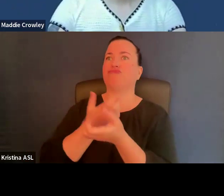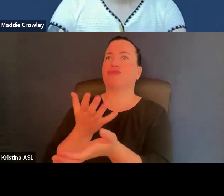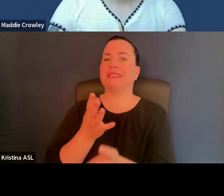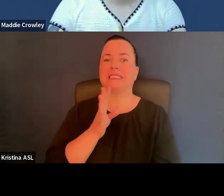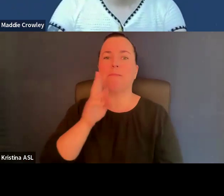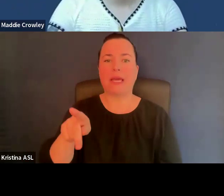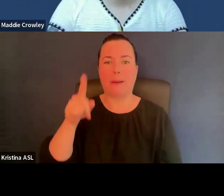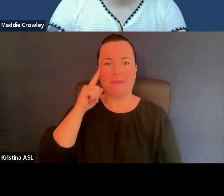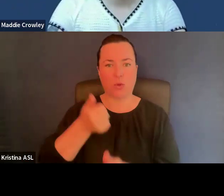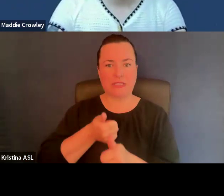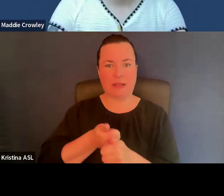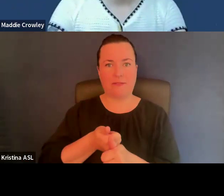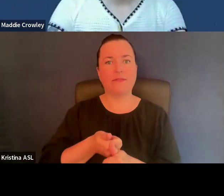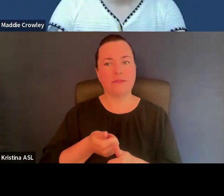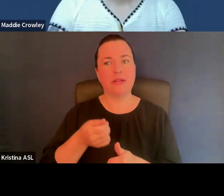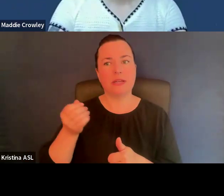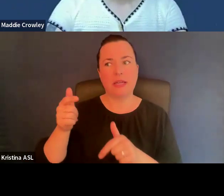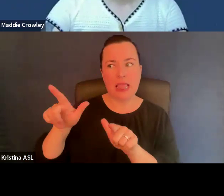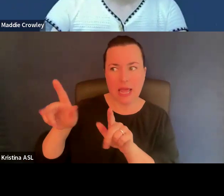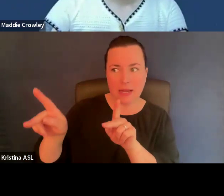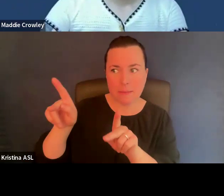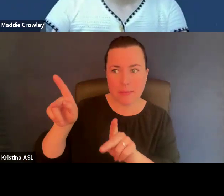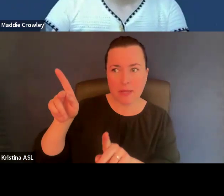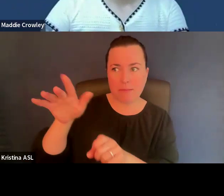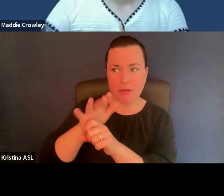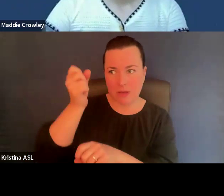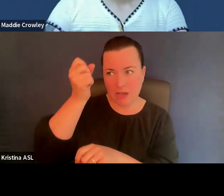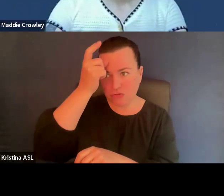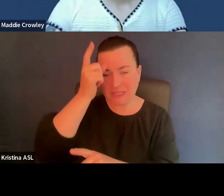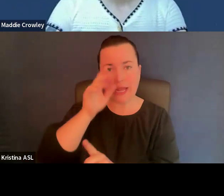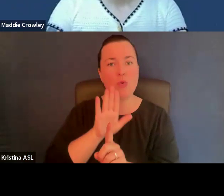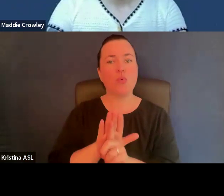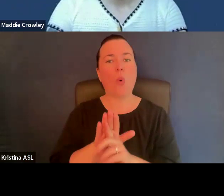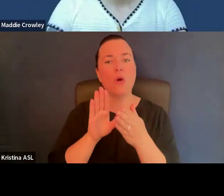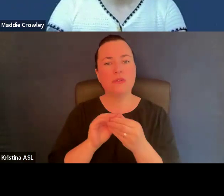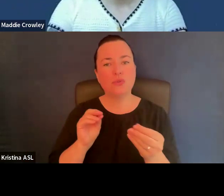letting people understand your story, your point of view, your perspective,